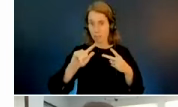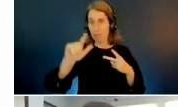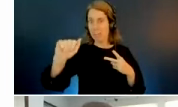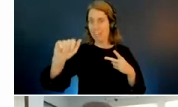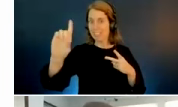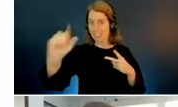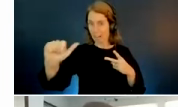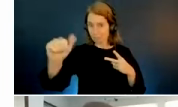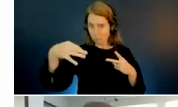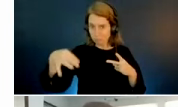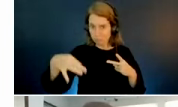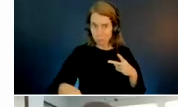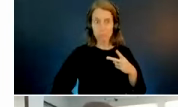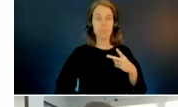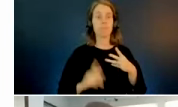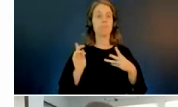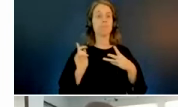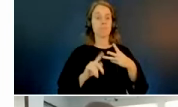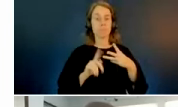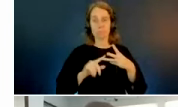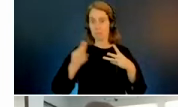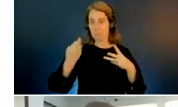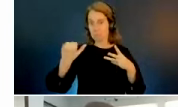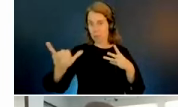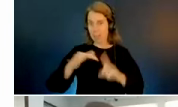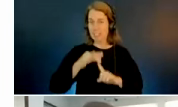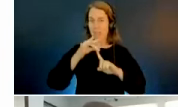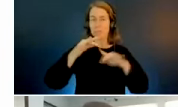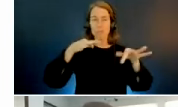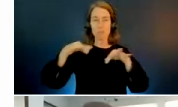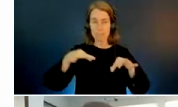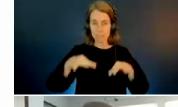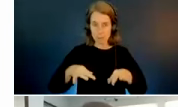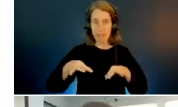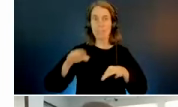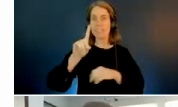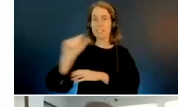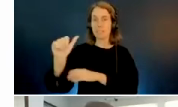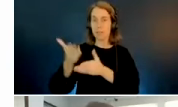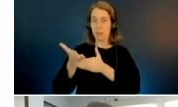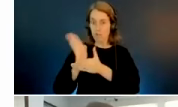kind of an introduction to what DRSC does and the entire session will be in spanish um so we hope